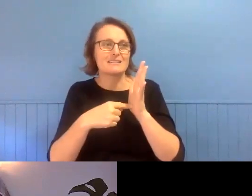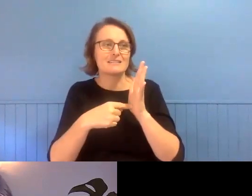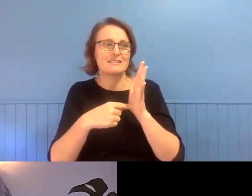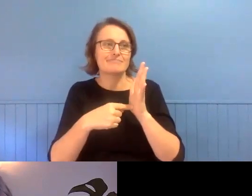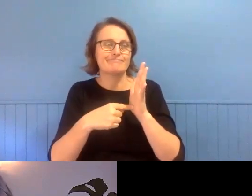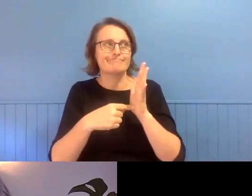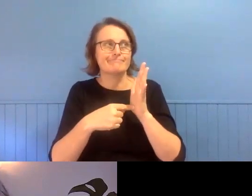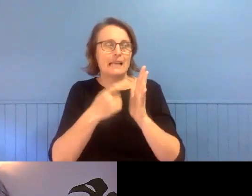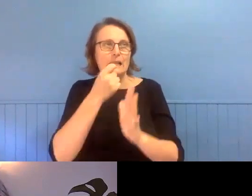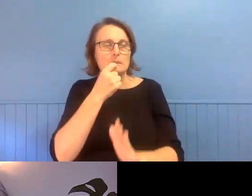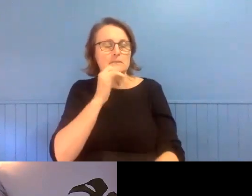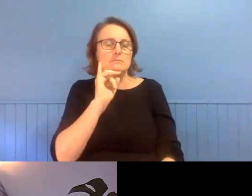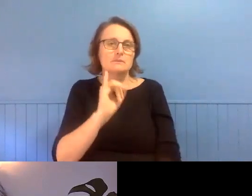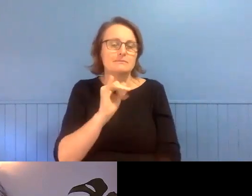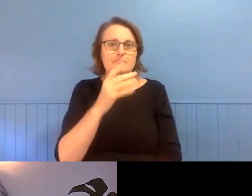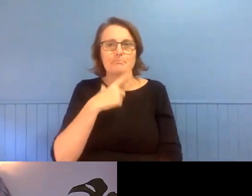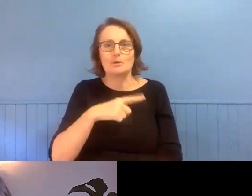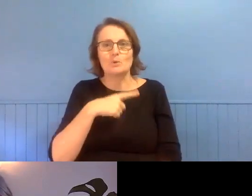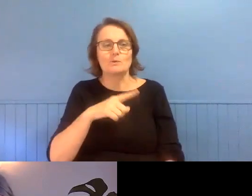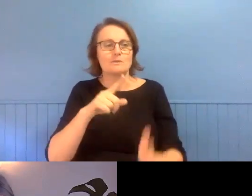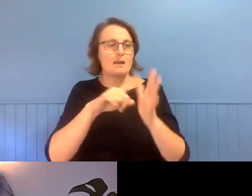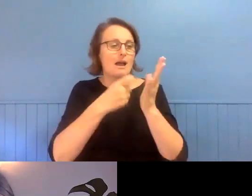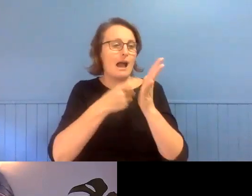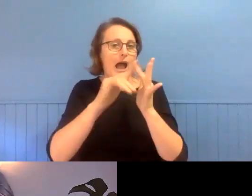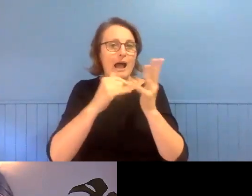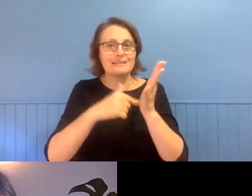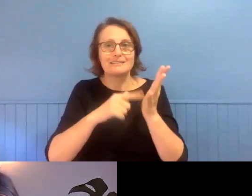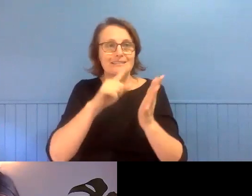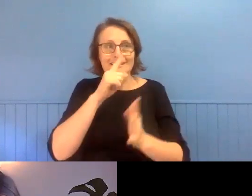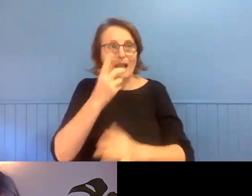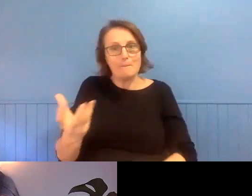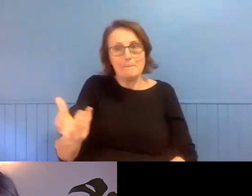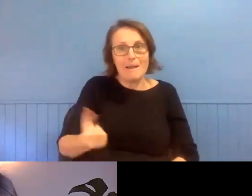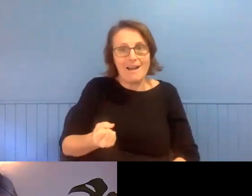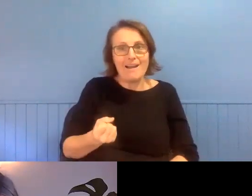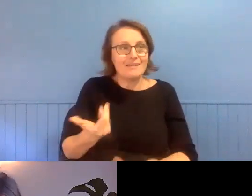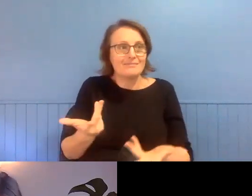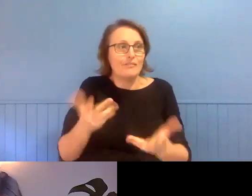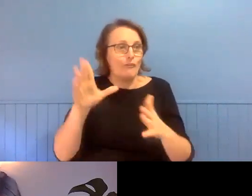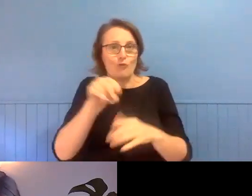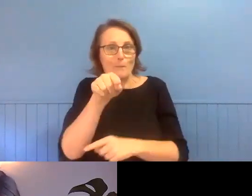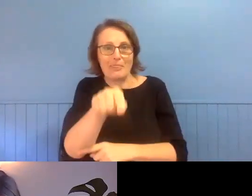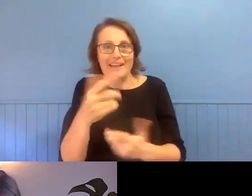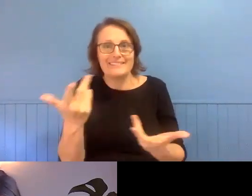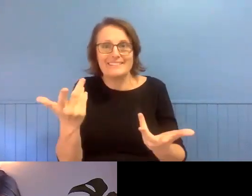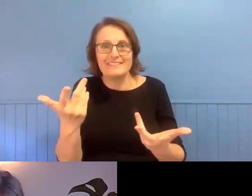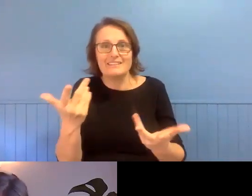and cannot earn anything from streaming for free? Are we training our audiences to expect quality content for free which is how the